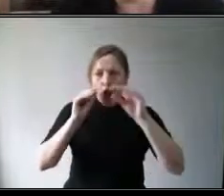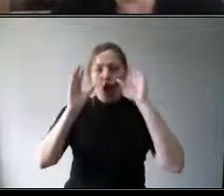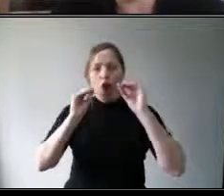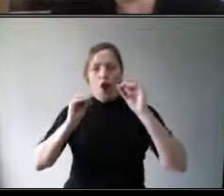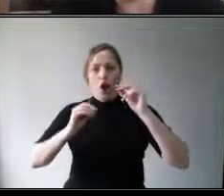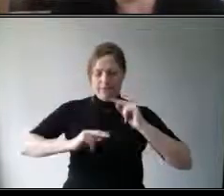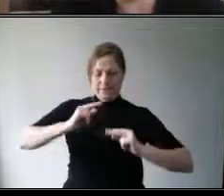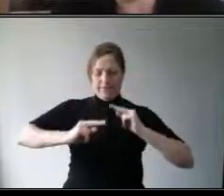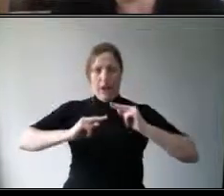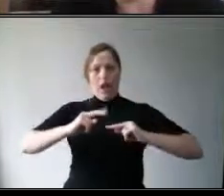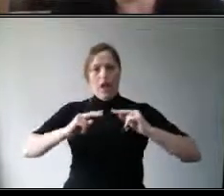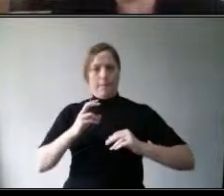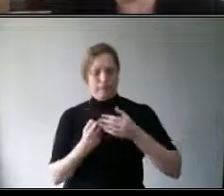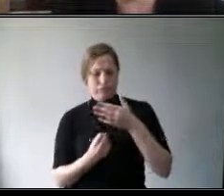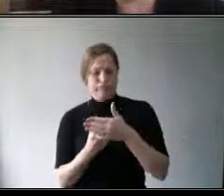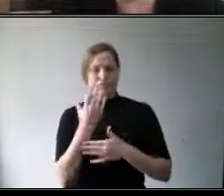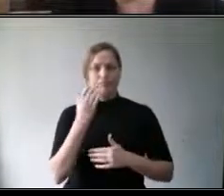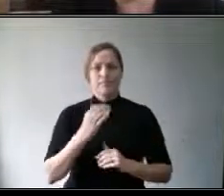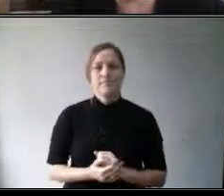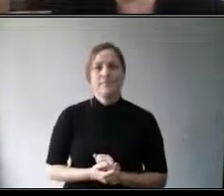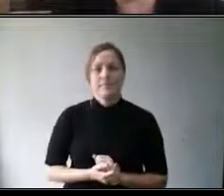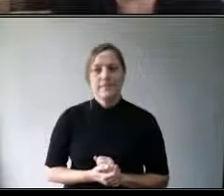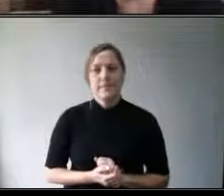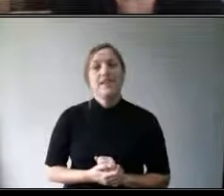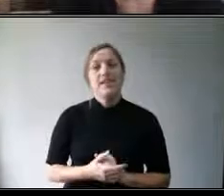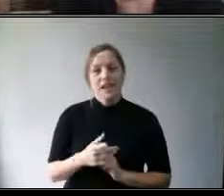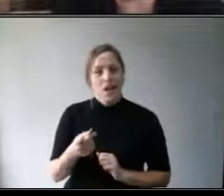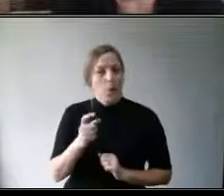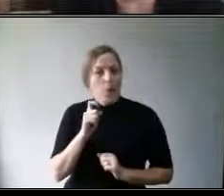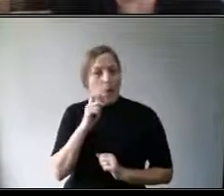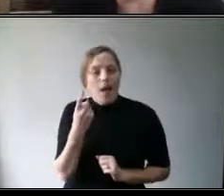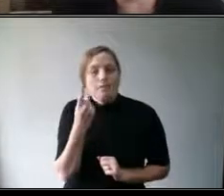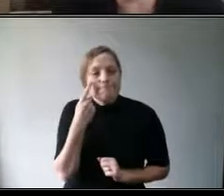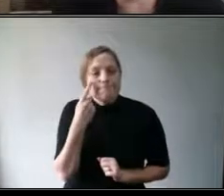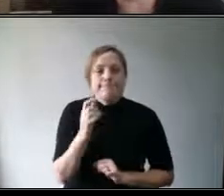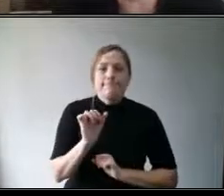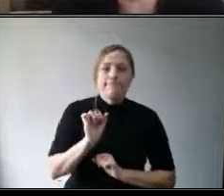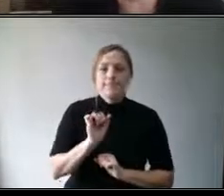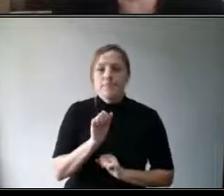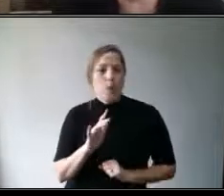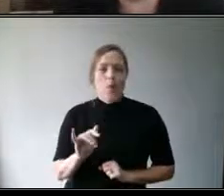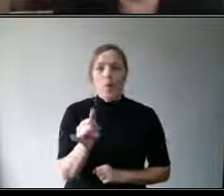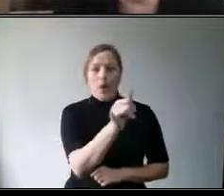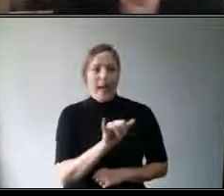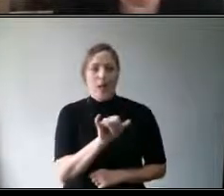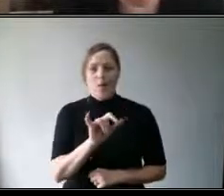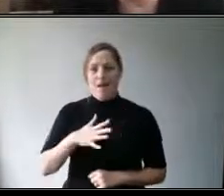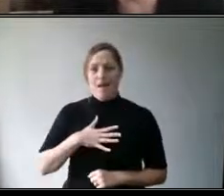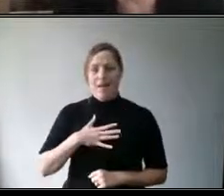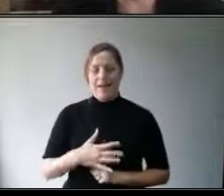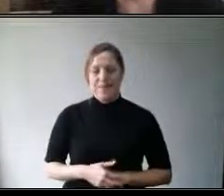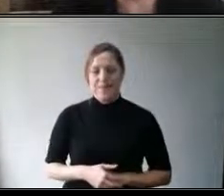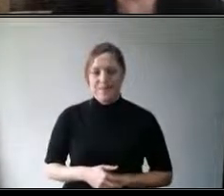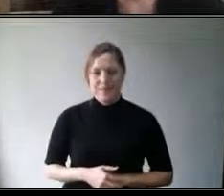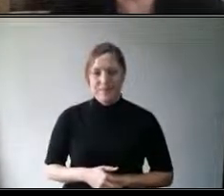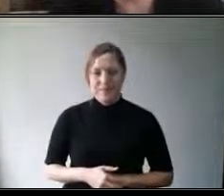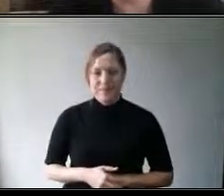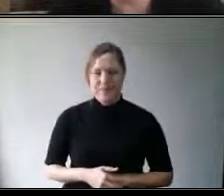as as first and as you enter into any of these industries i totally um i totally agree with that